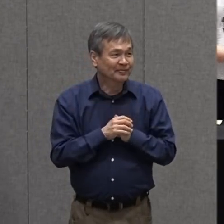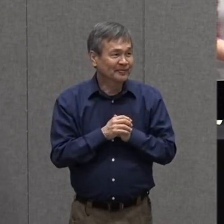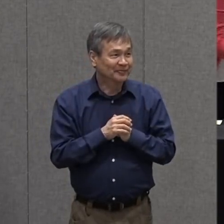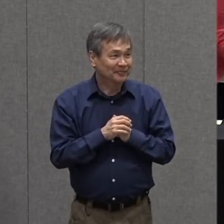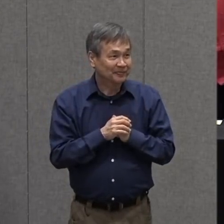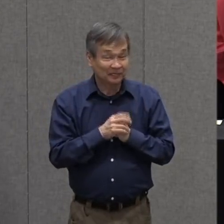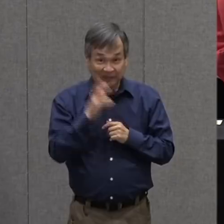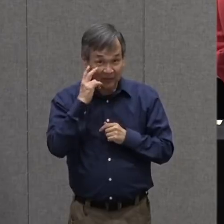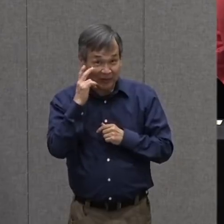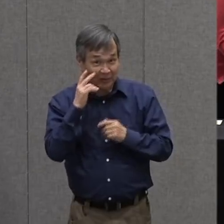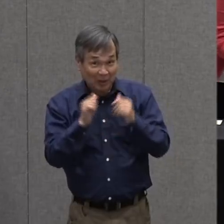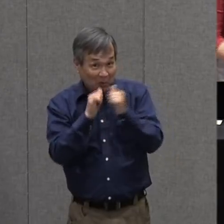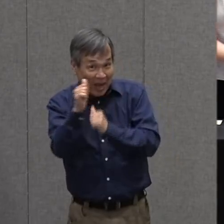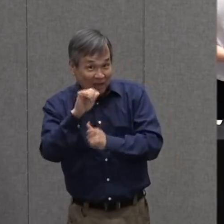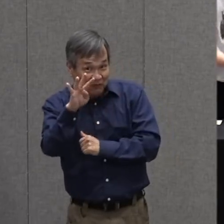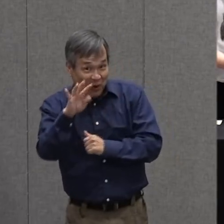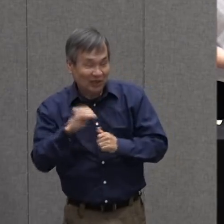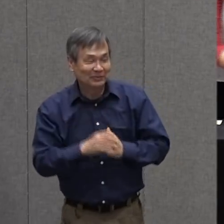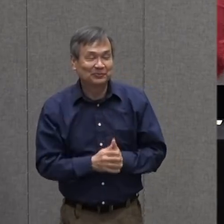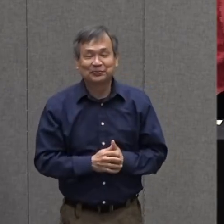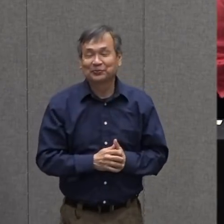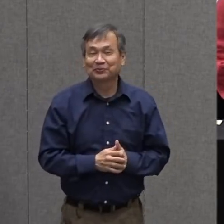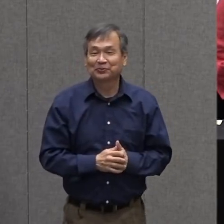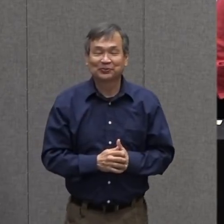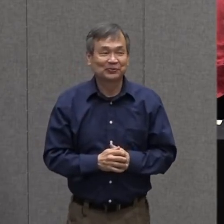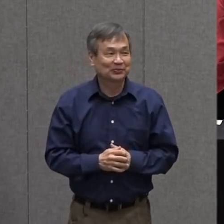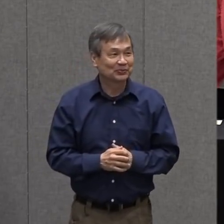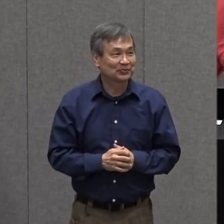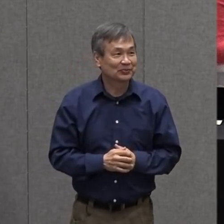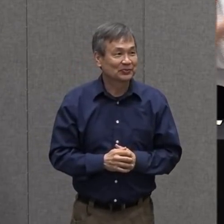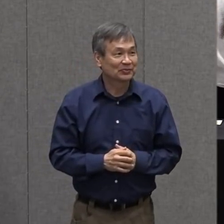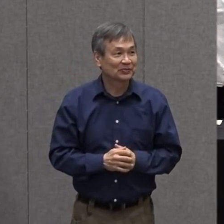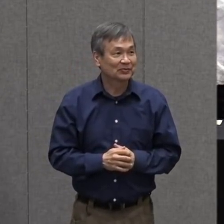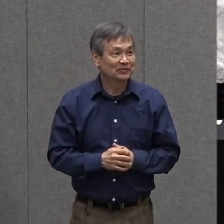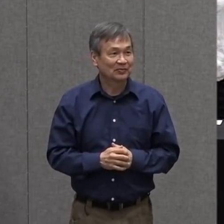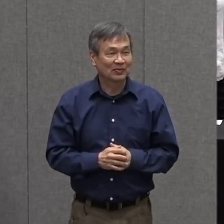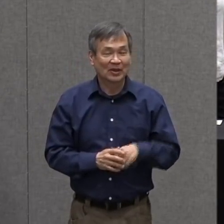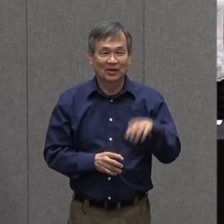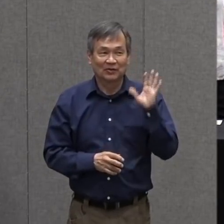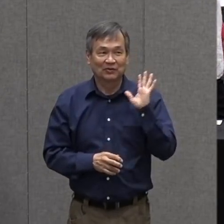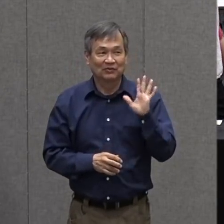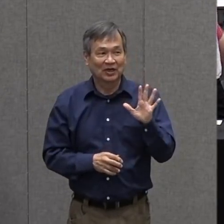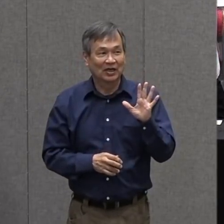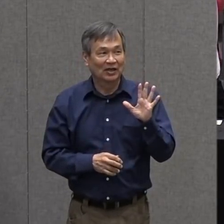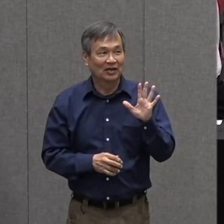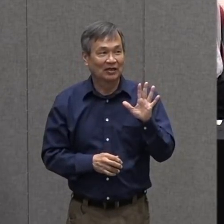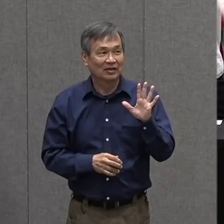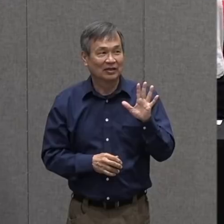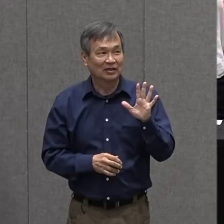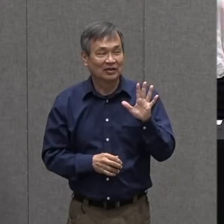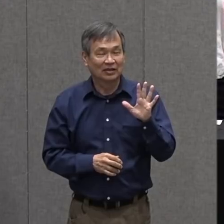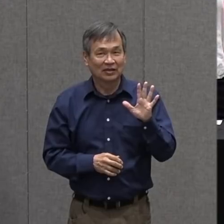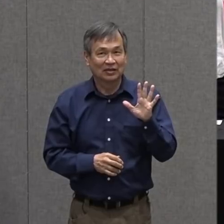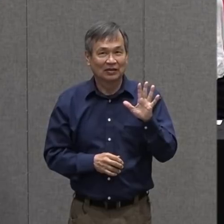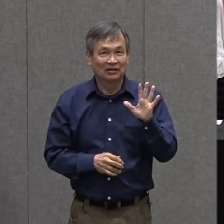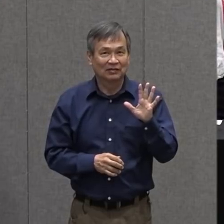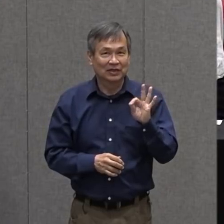Let's see. All right, come on there. Five. Okay, 92, so I'd be at 97.